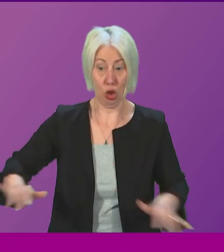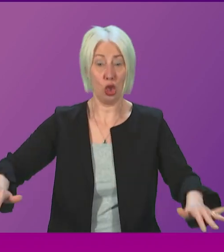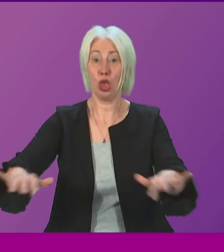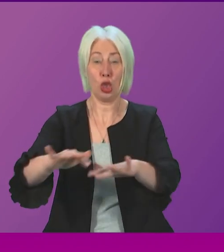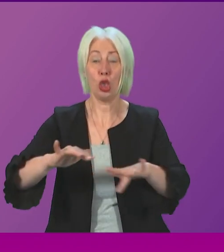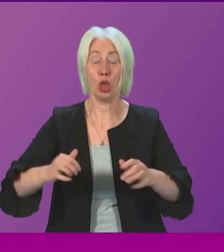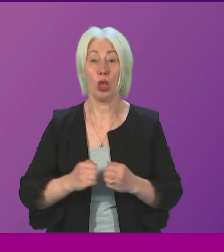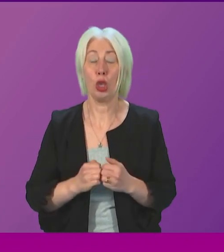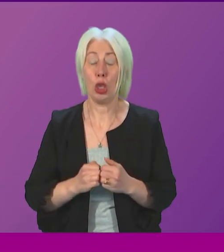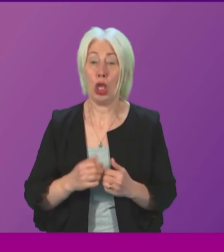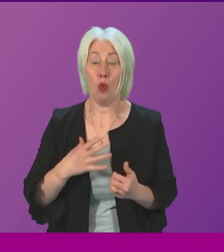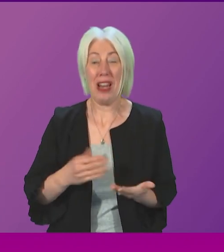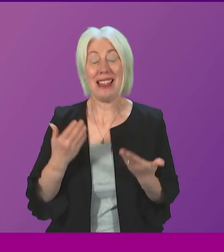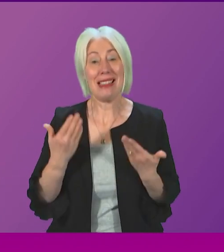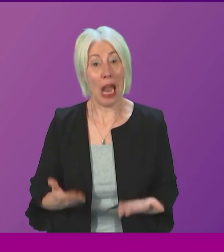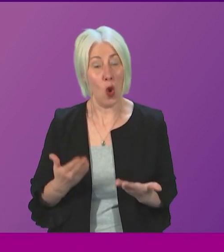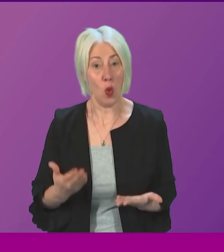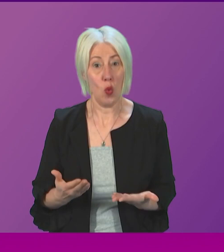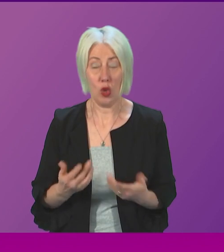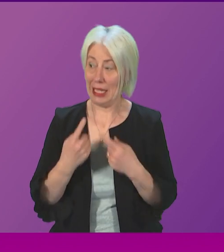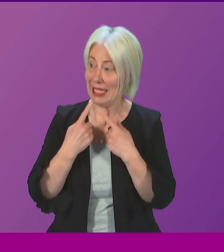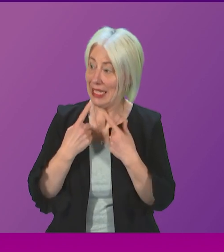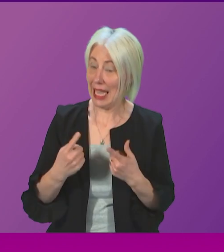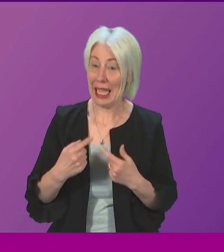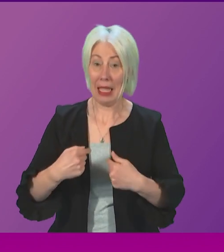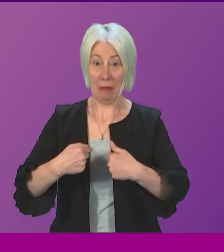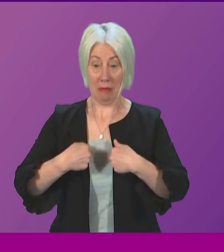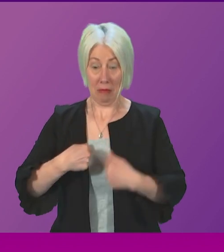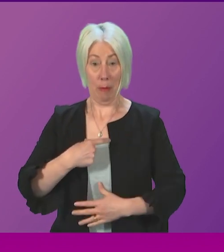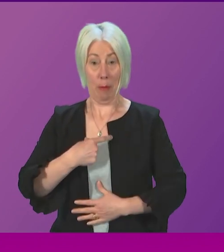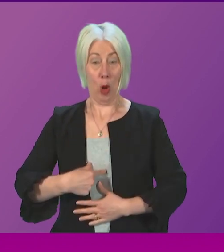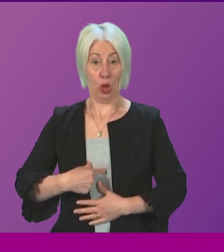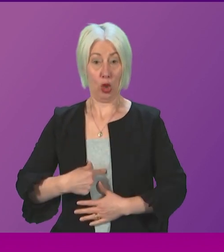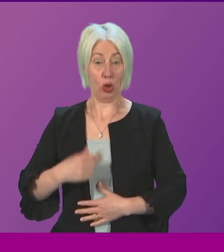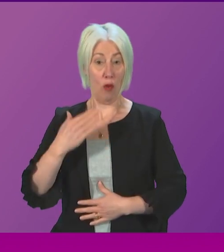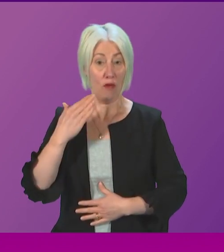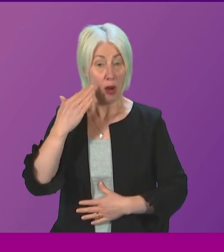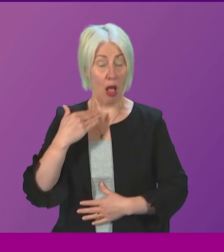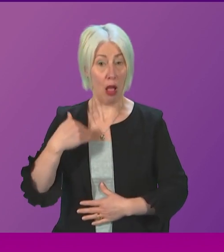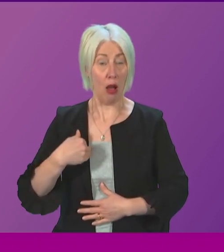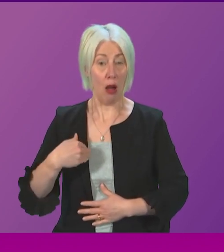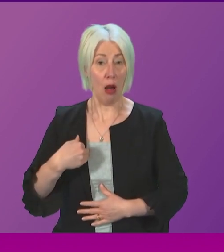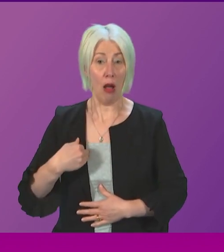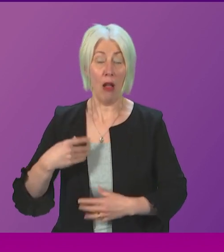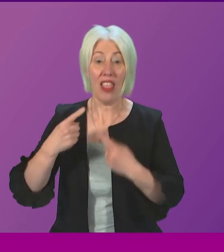I take the opportunity to say, as a person of colour, that the chief constable’s statement